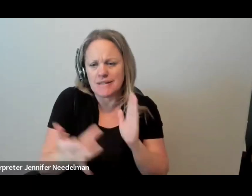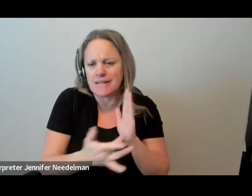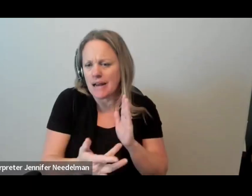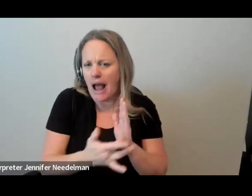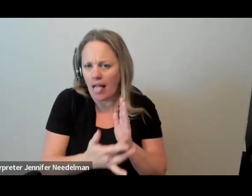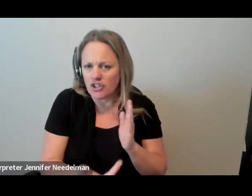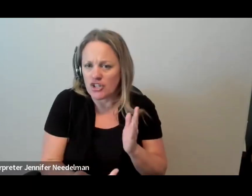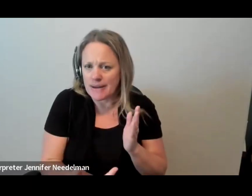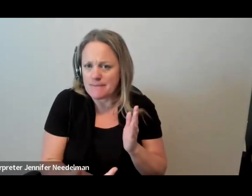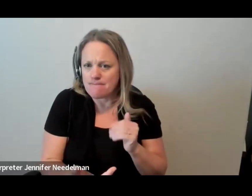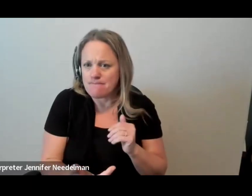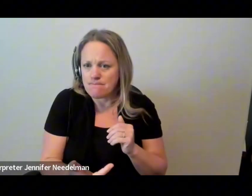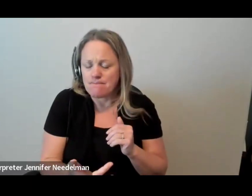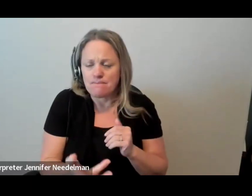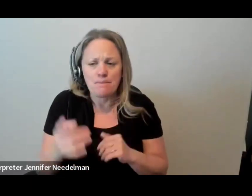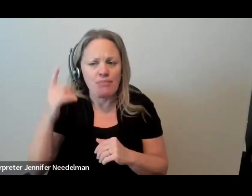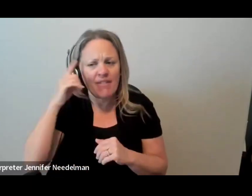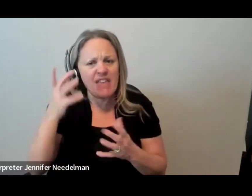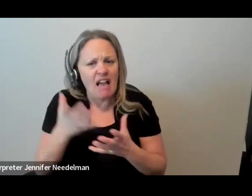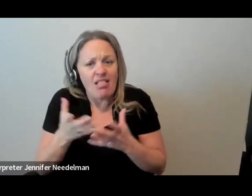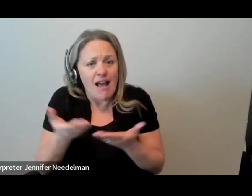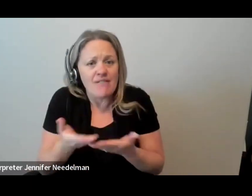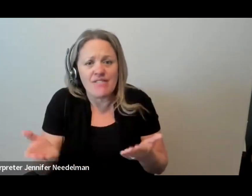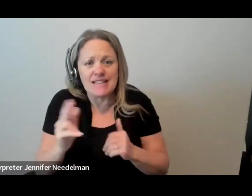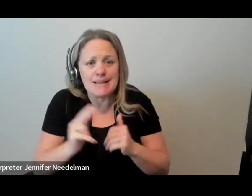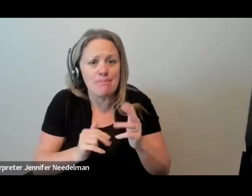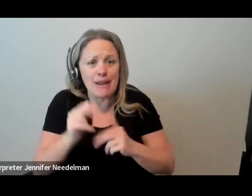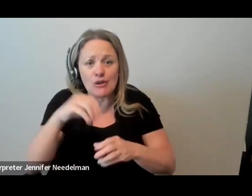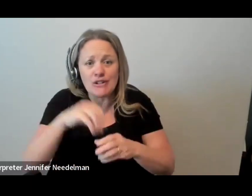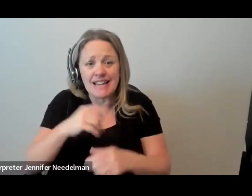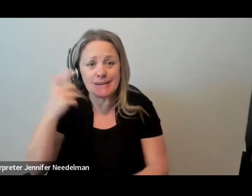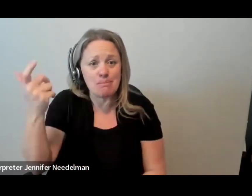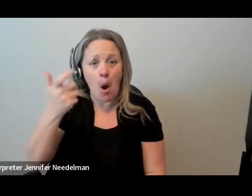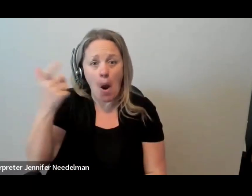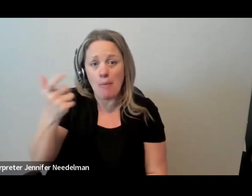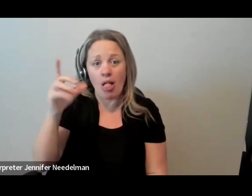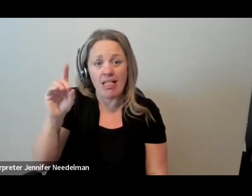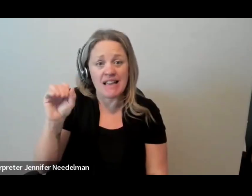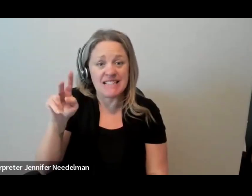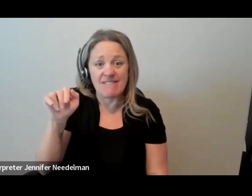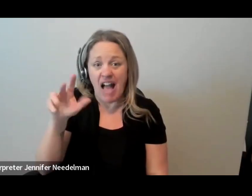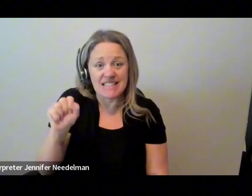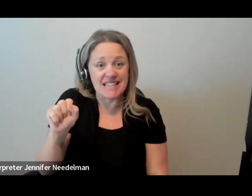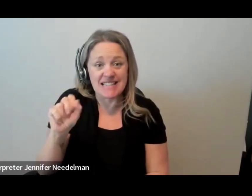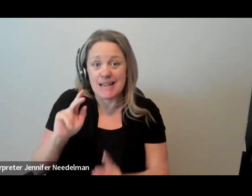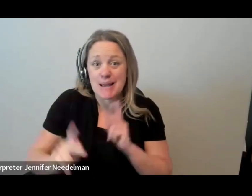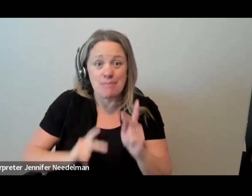To your point, I think there's a lot of things that are built into our mobile devices that many disabled people don't know exist.